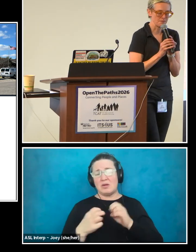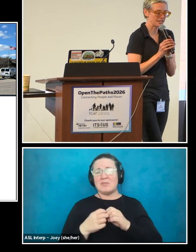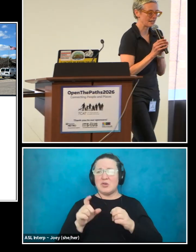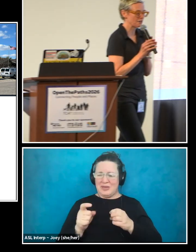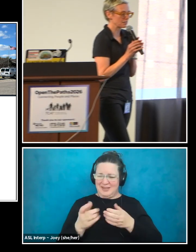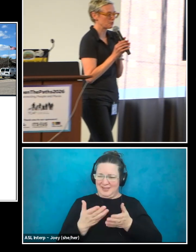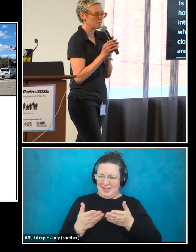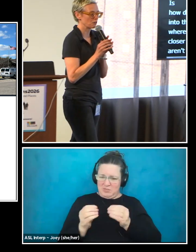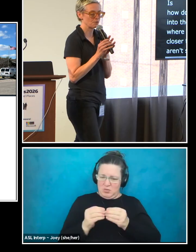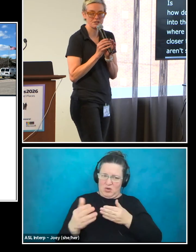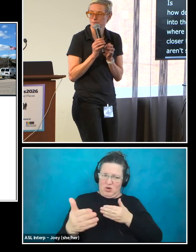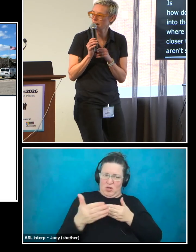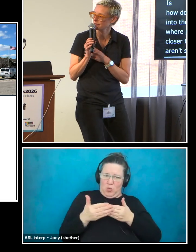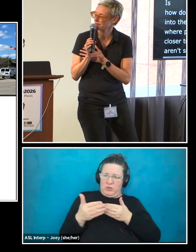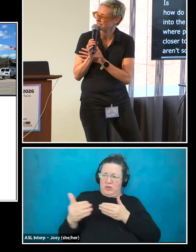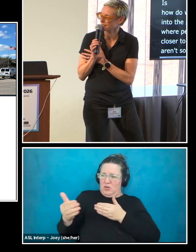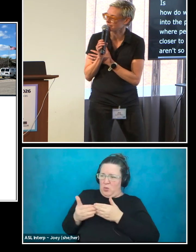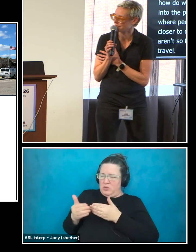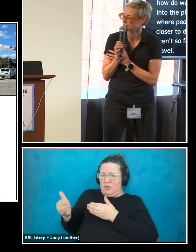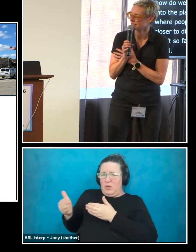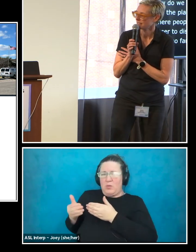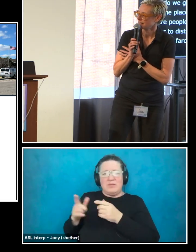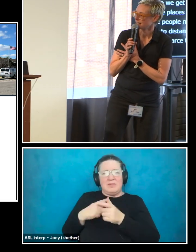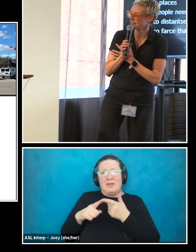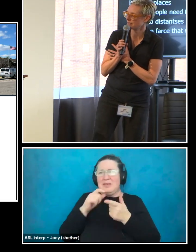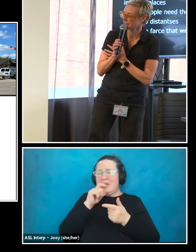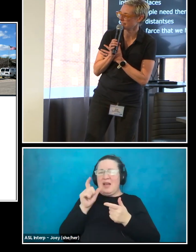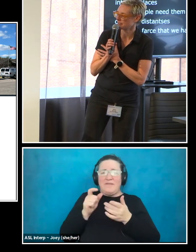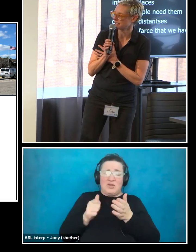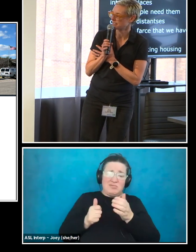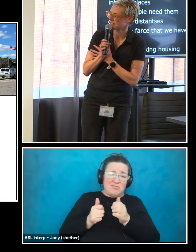making housing more affordable. And this bottom image on the left is near the Othello station in